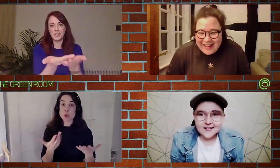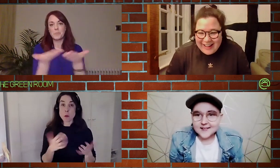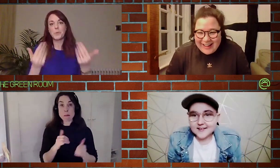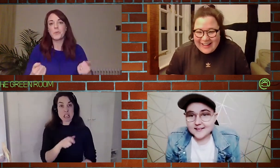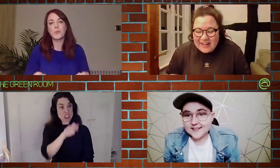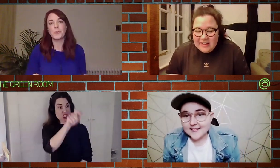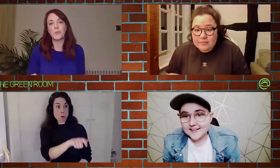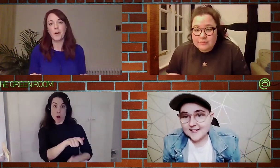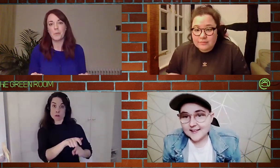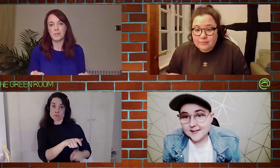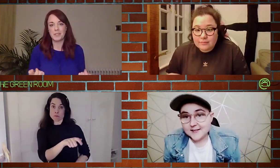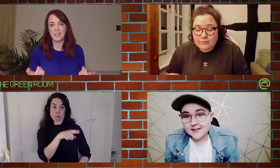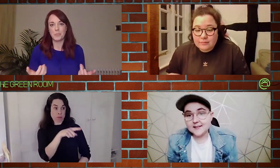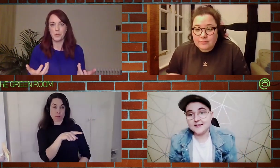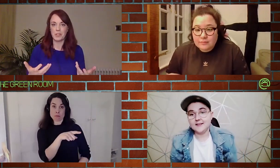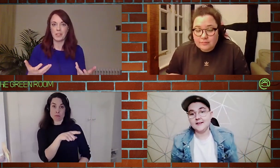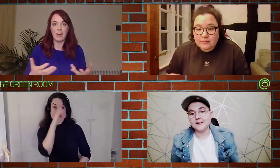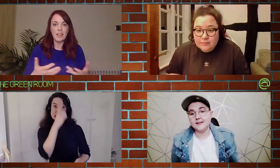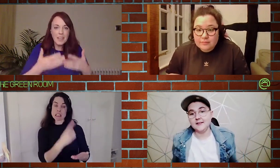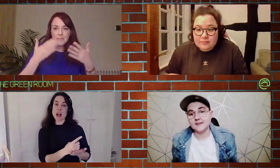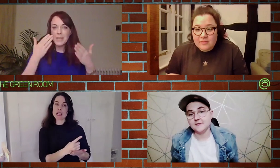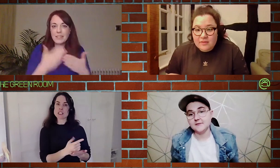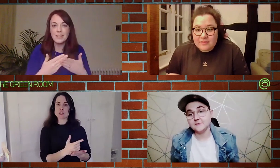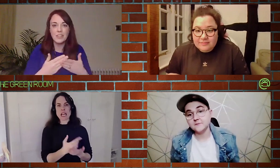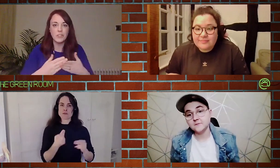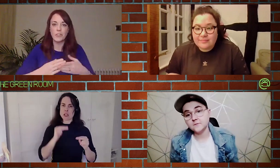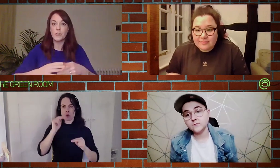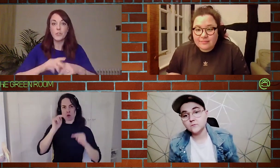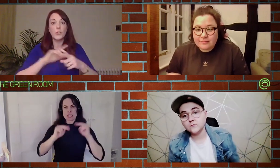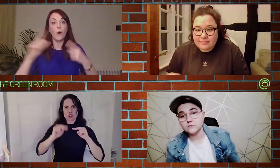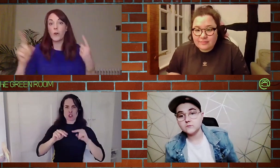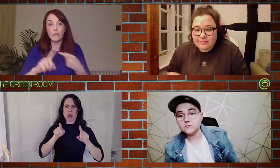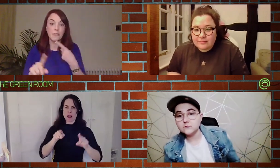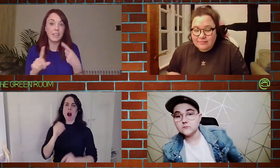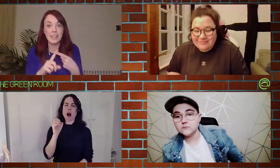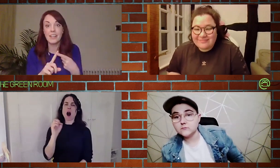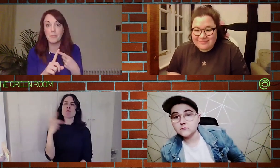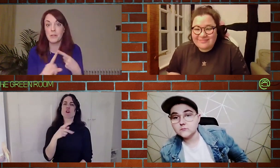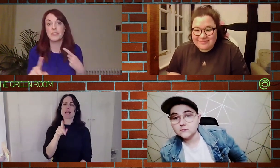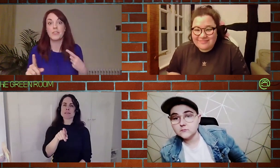to put you up on stage Brooklyn. Right? They've made a decision to not go for a hearing person.